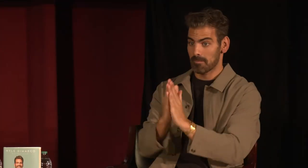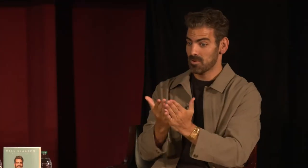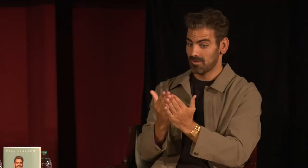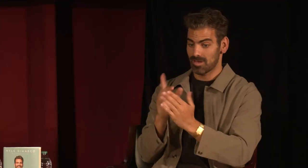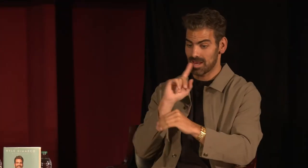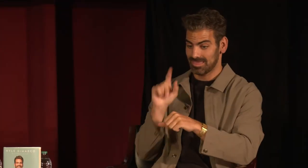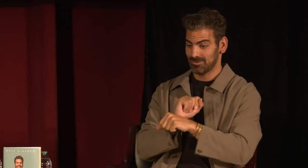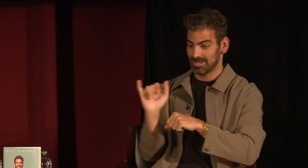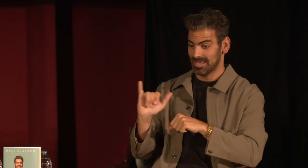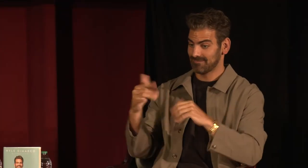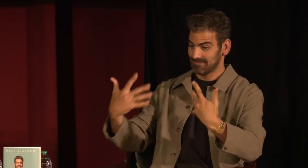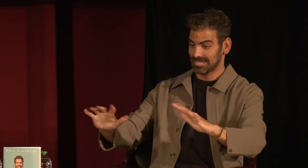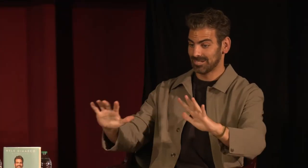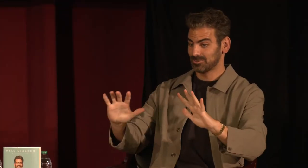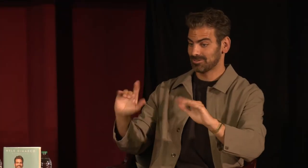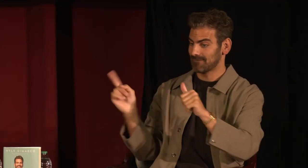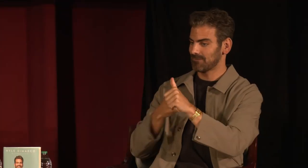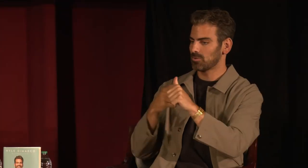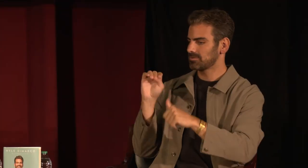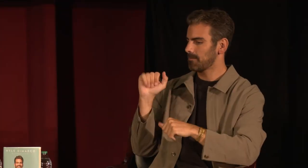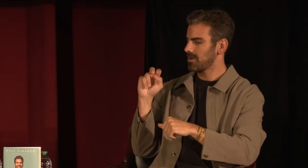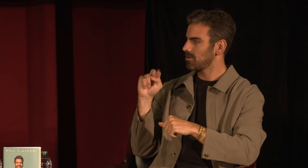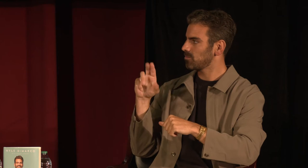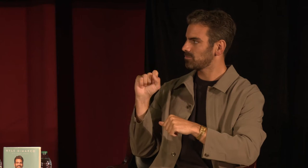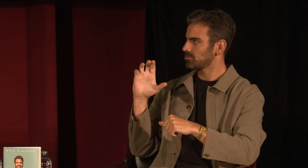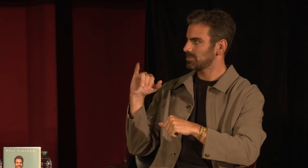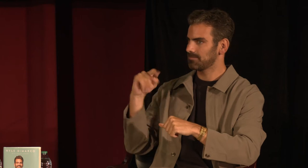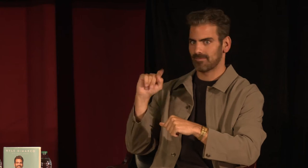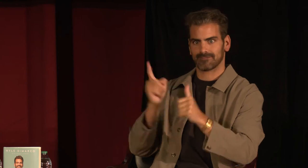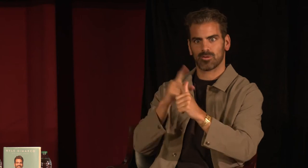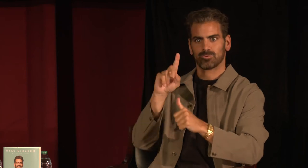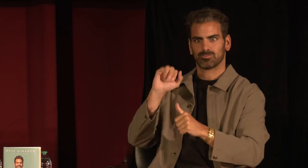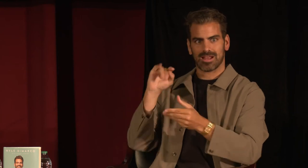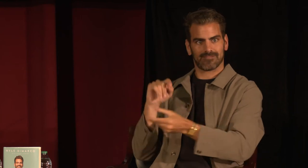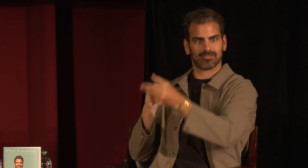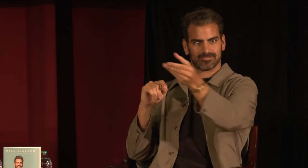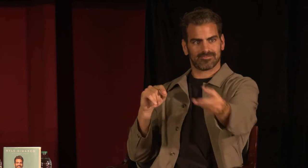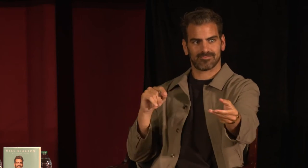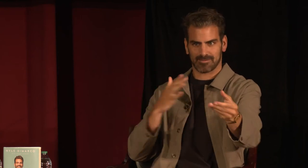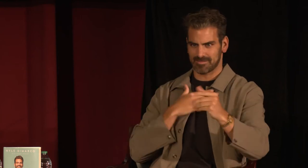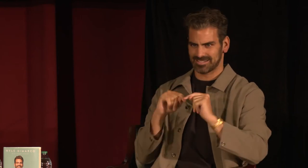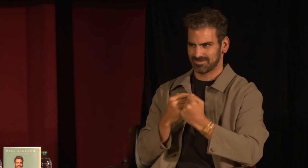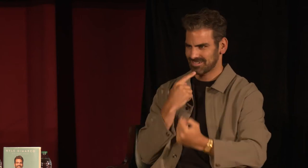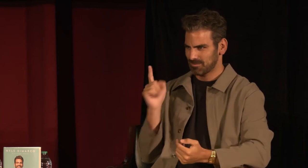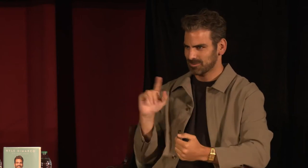Well, funny. So when I wrote the book and it was completely done, the first manuscript was out and I had the draft and I gave